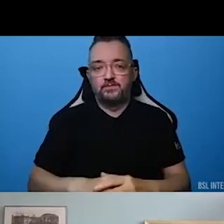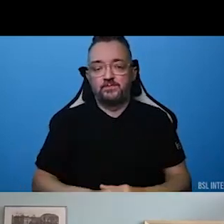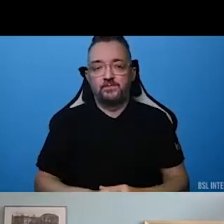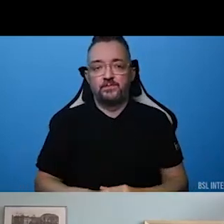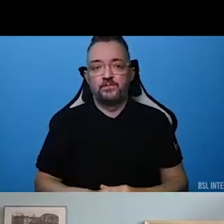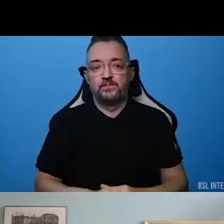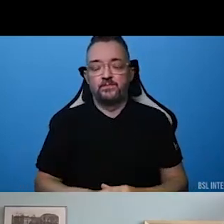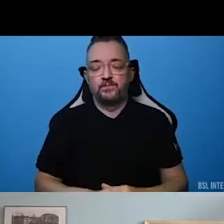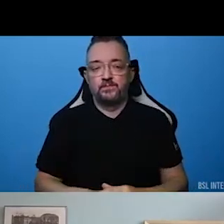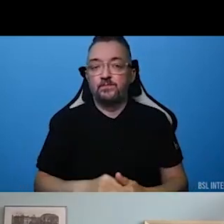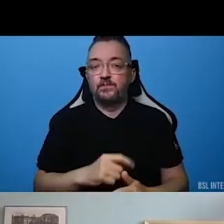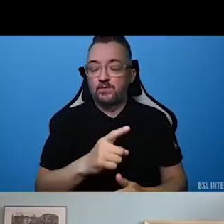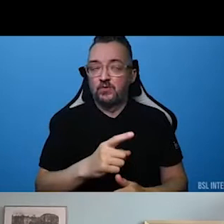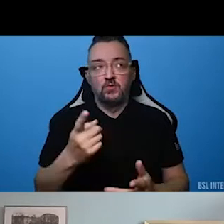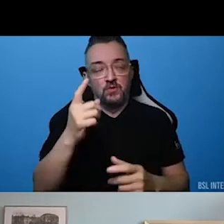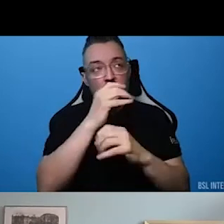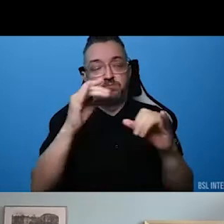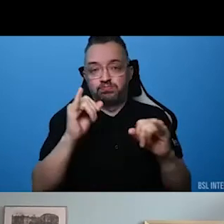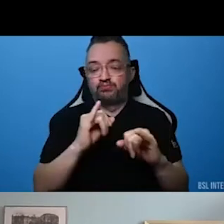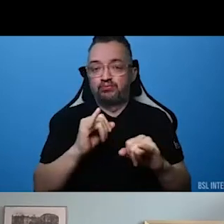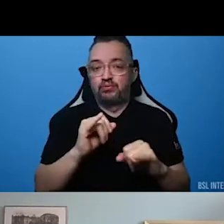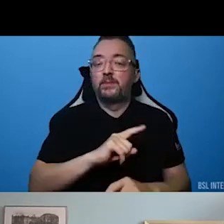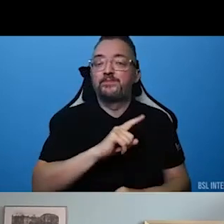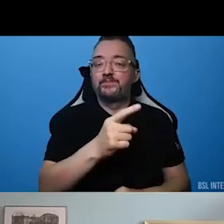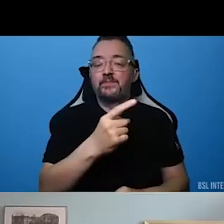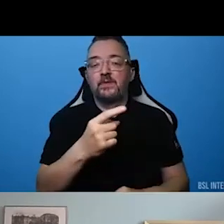So it's quite a gruesome image. Fox gives a vision of cannibalism,